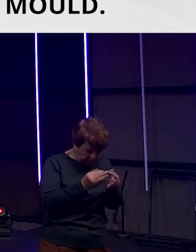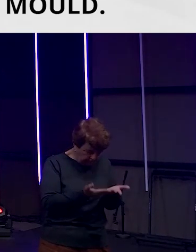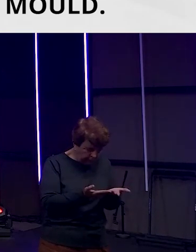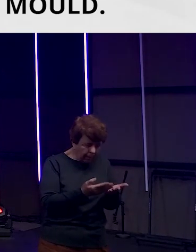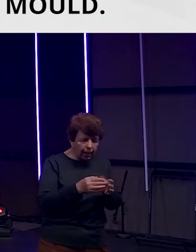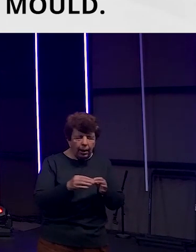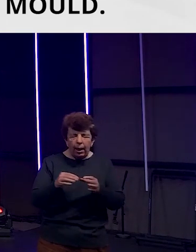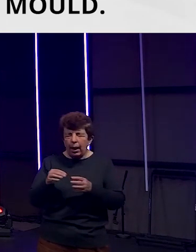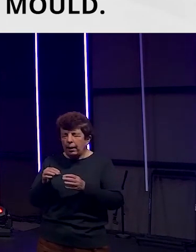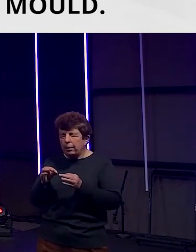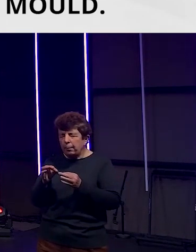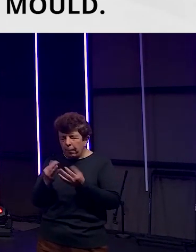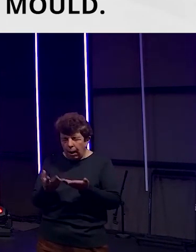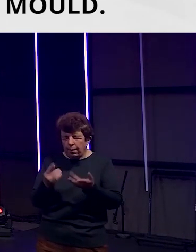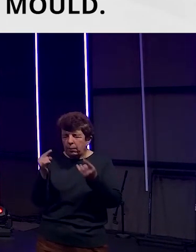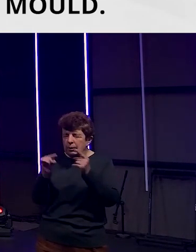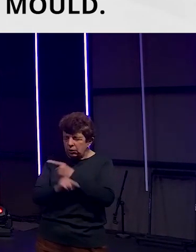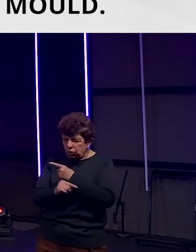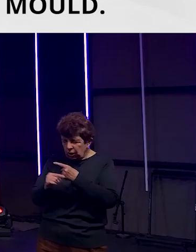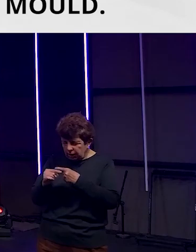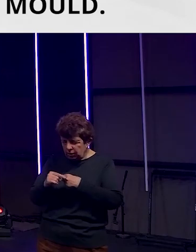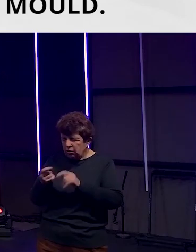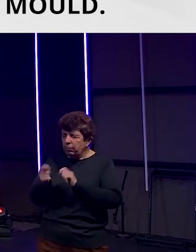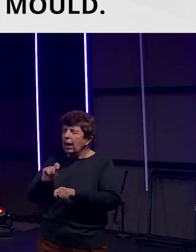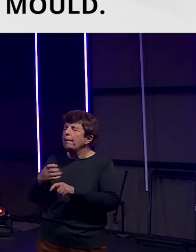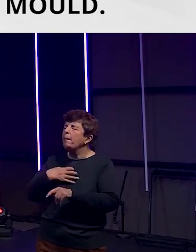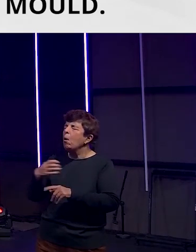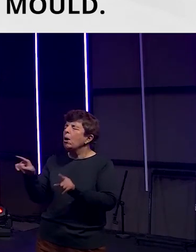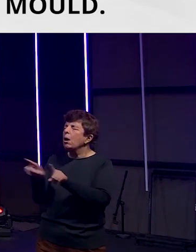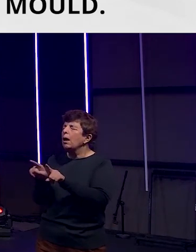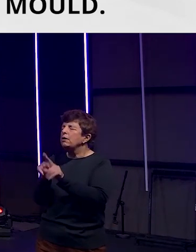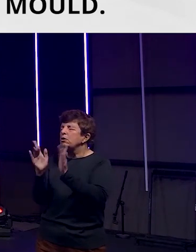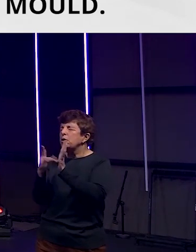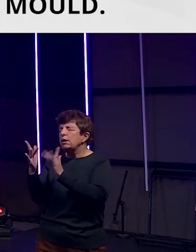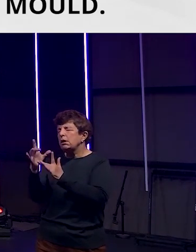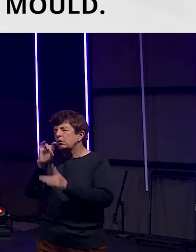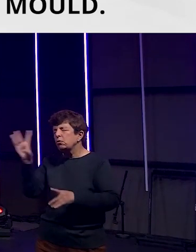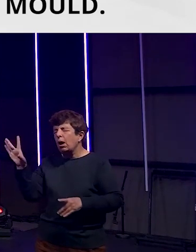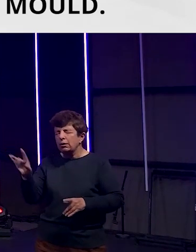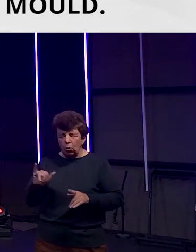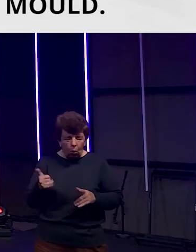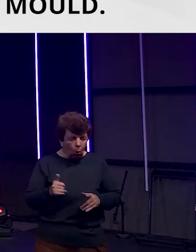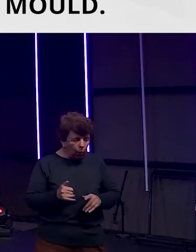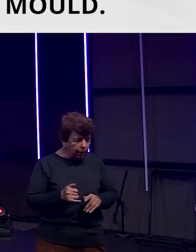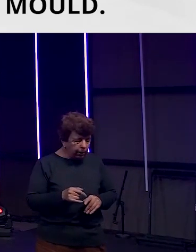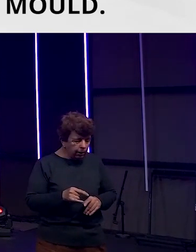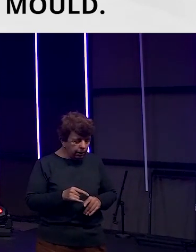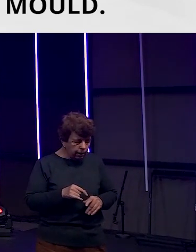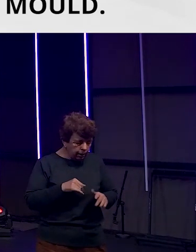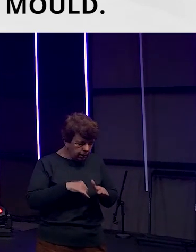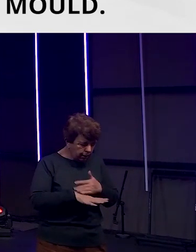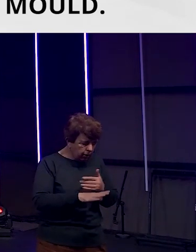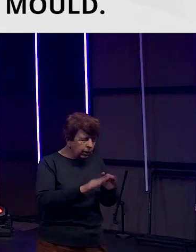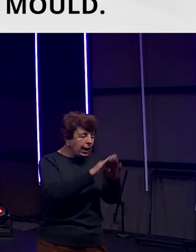is conforming us to the image of Jesus Christ or else you are in the world and